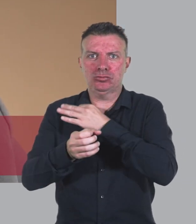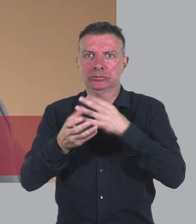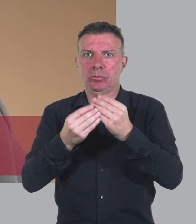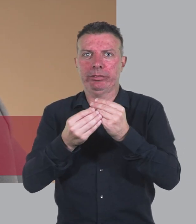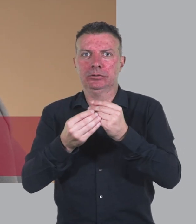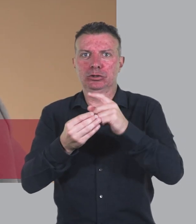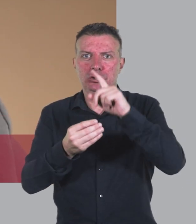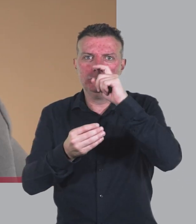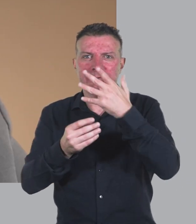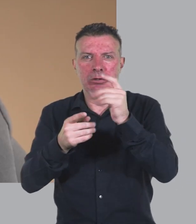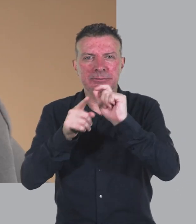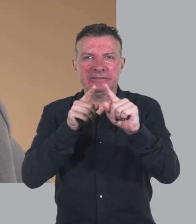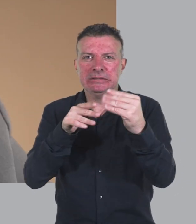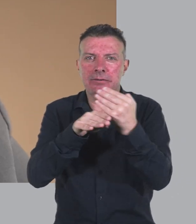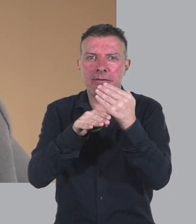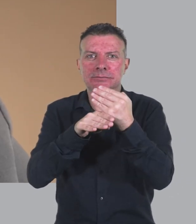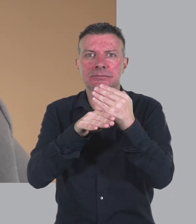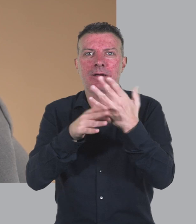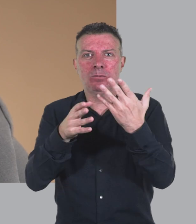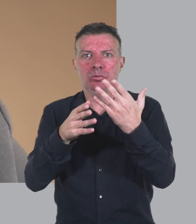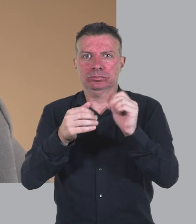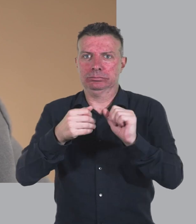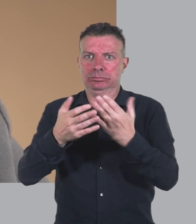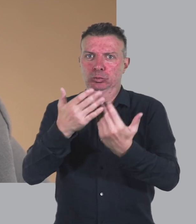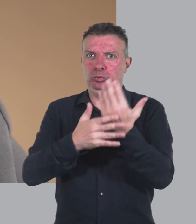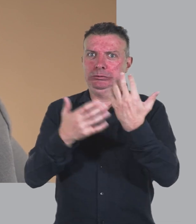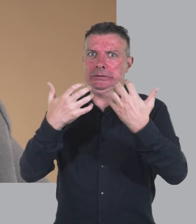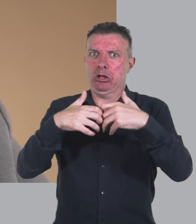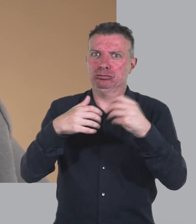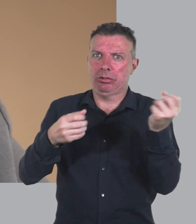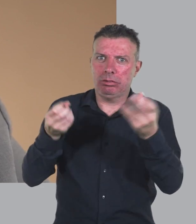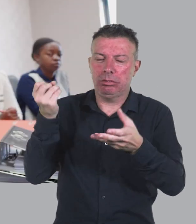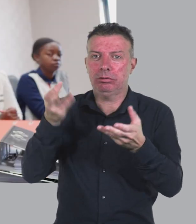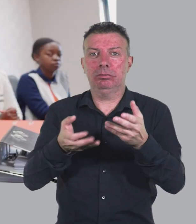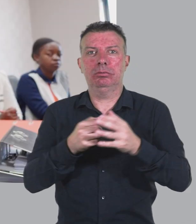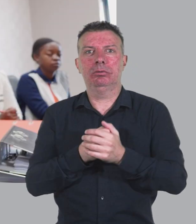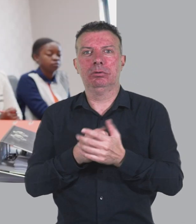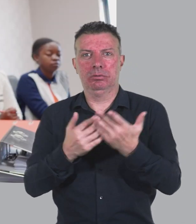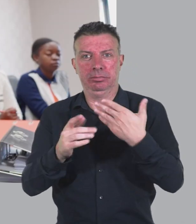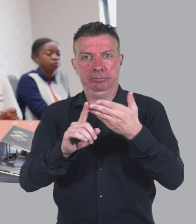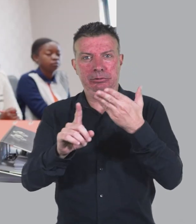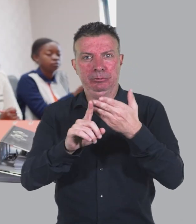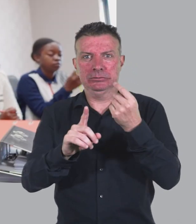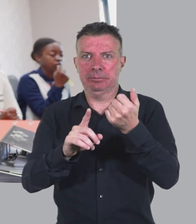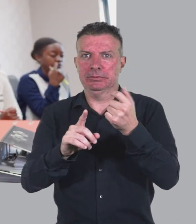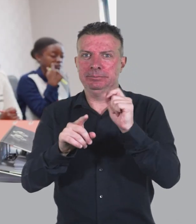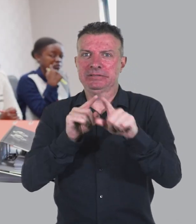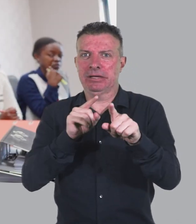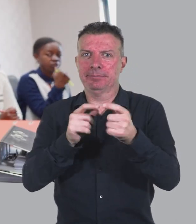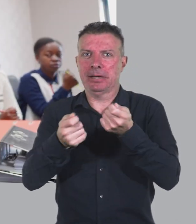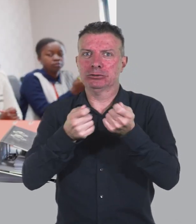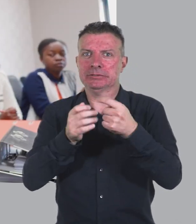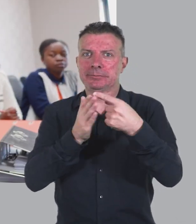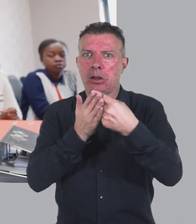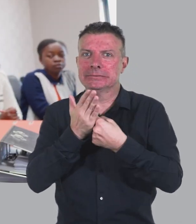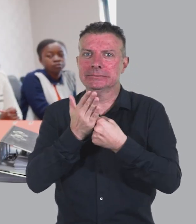for selected tasks, and then, of course, introducing new technologies. We identified some specific management policies that can be recommended,